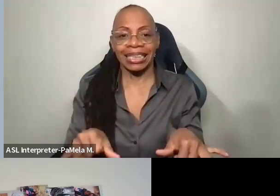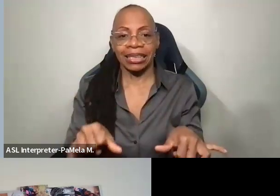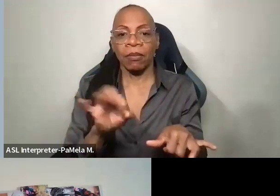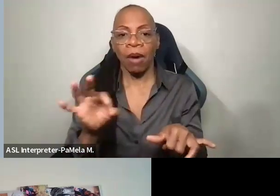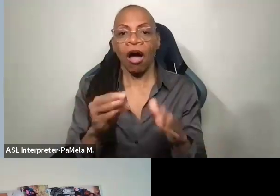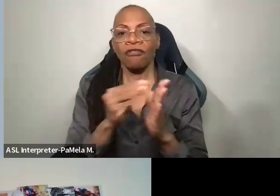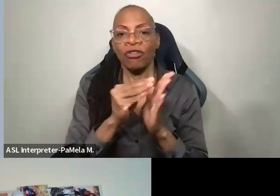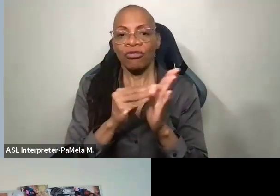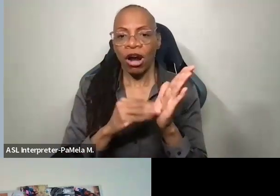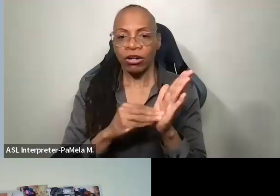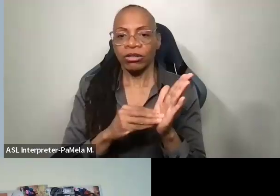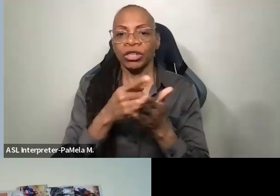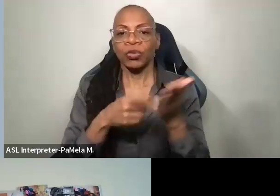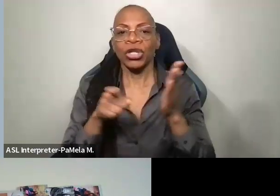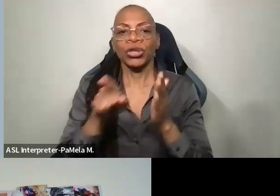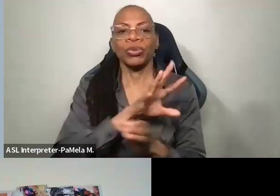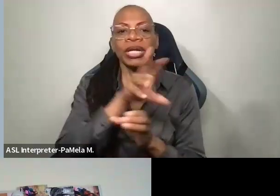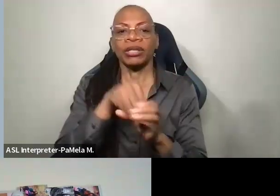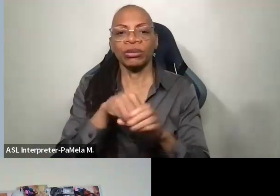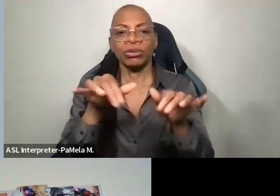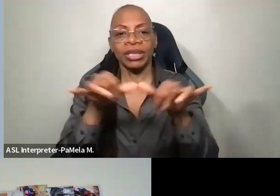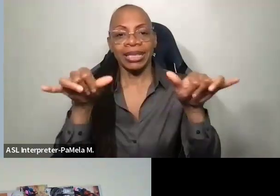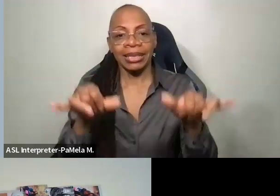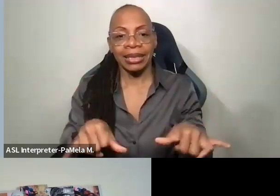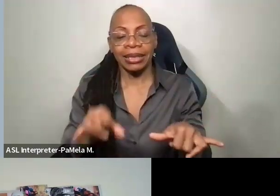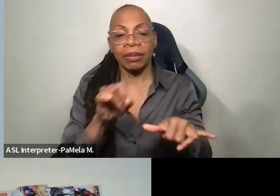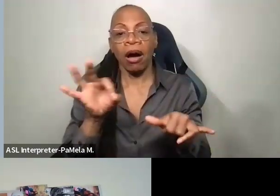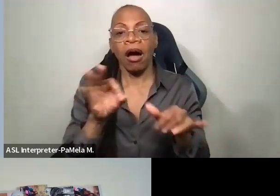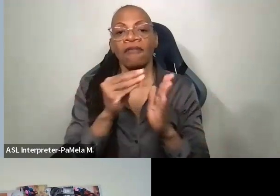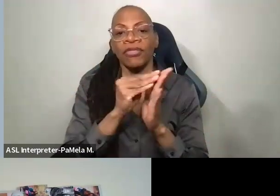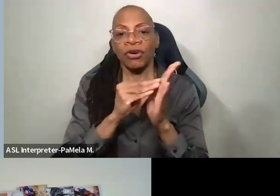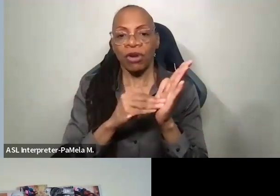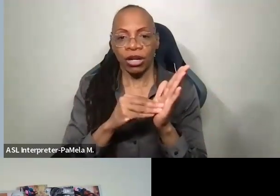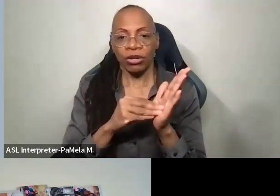So I mean, I think it's fine. Again, would want to make sure that your privacy policy